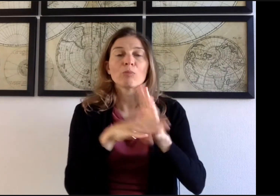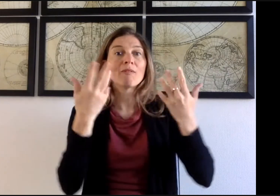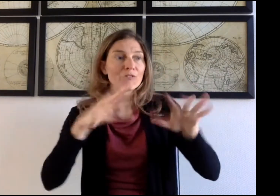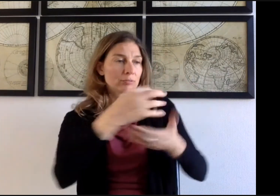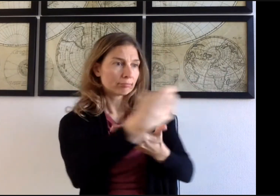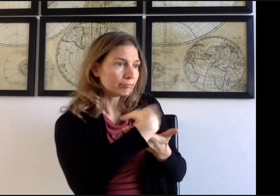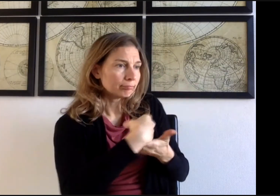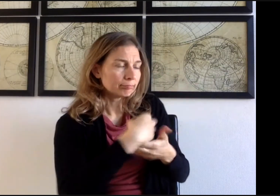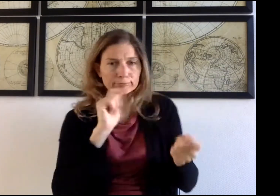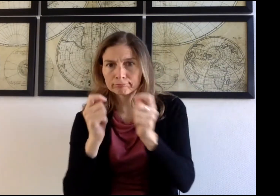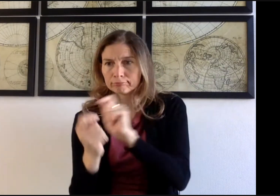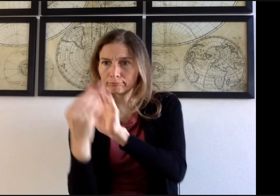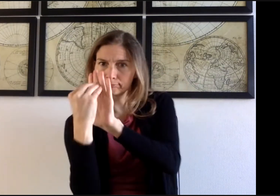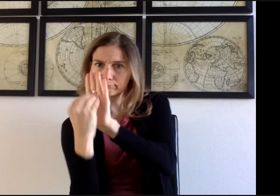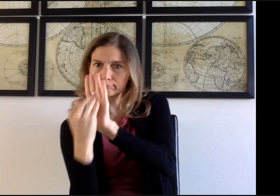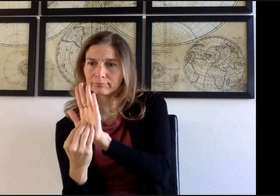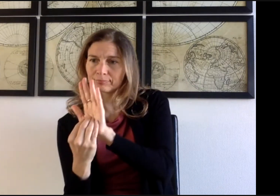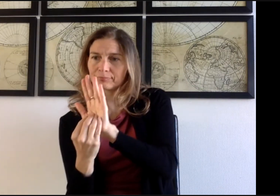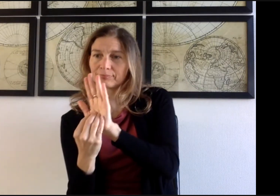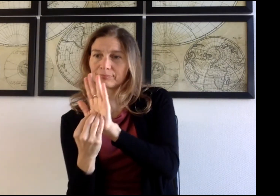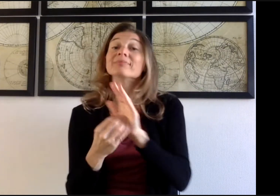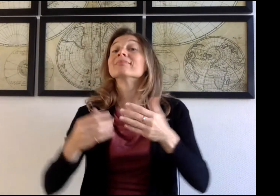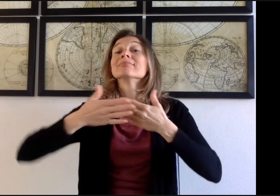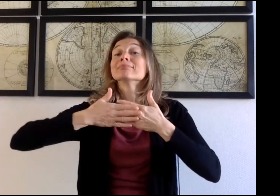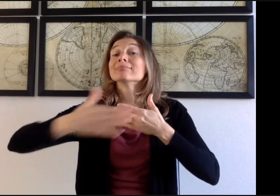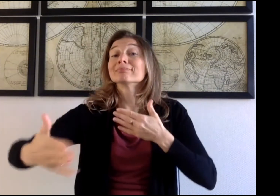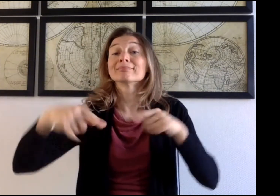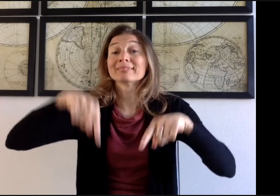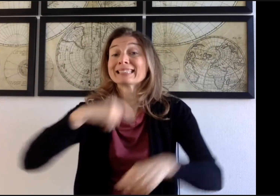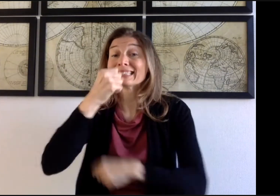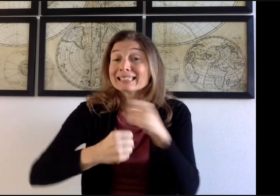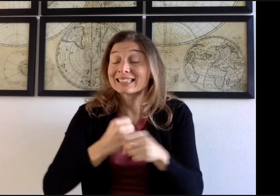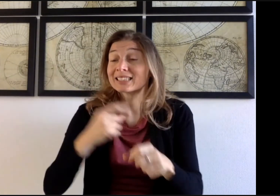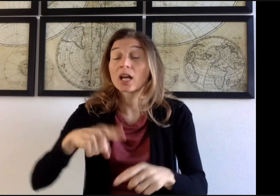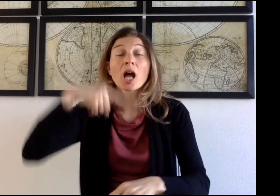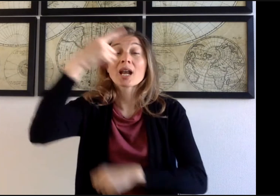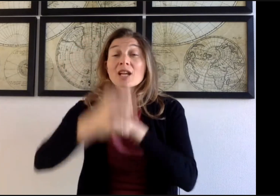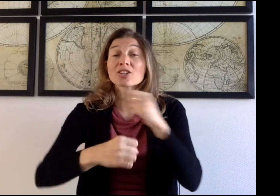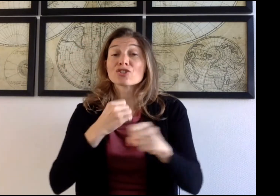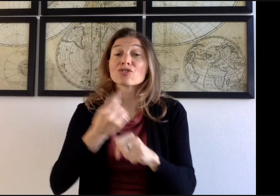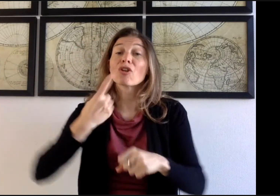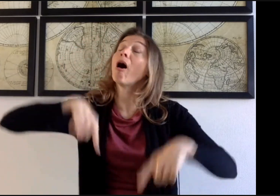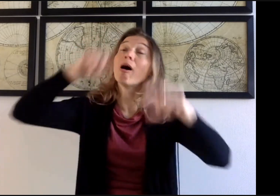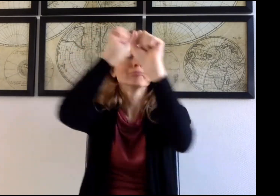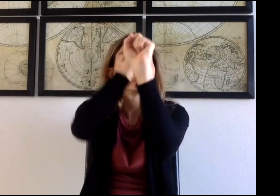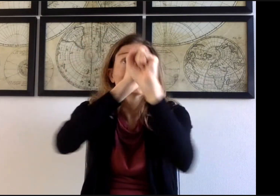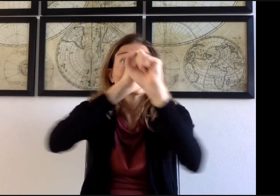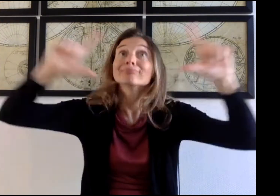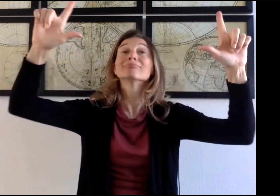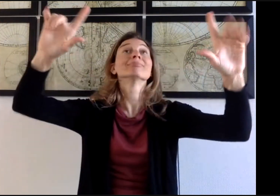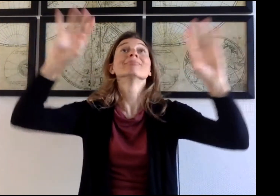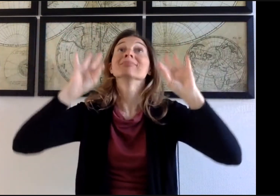we don't know what's going to happen for the rest of the year and how the situation in Europe and the world will change